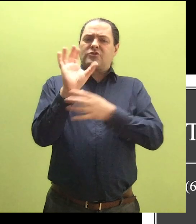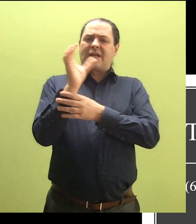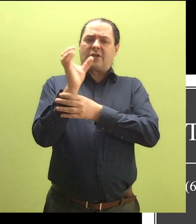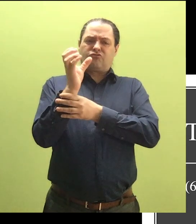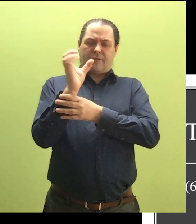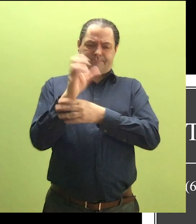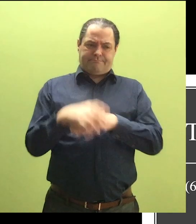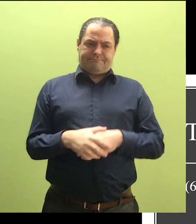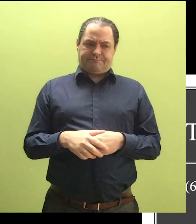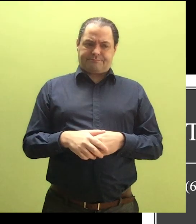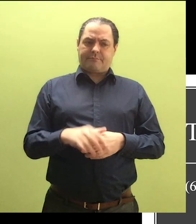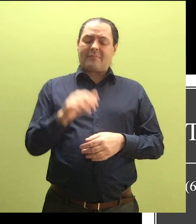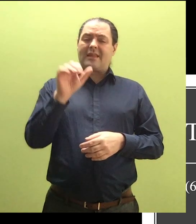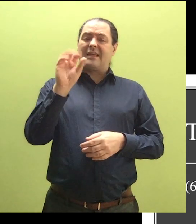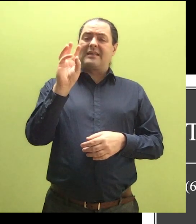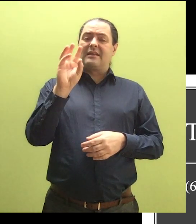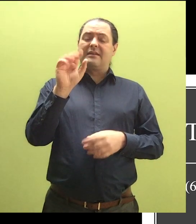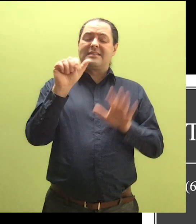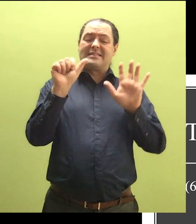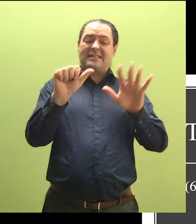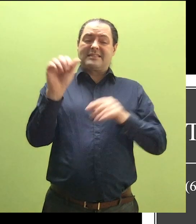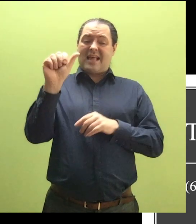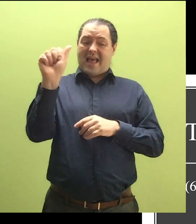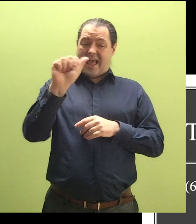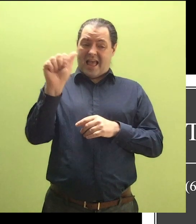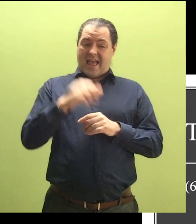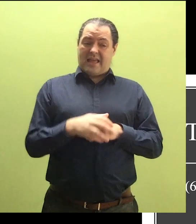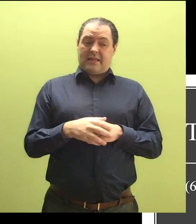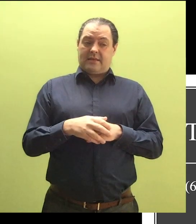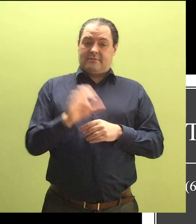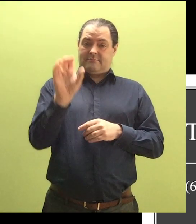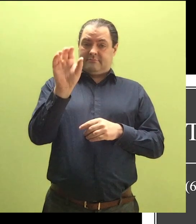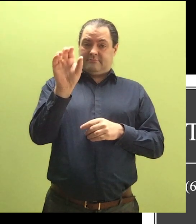handshapes. In 6a, the causative clause has a handling handshape,